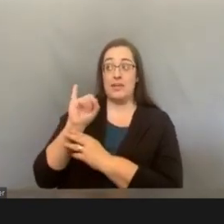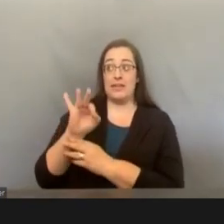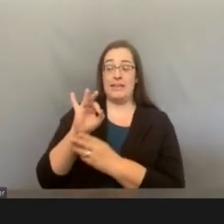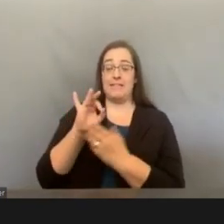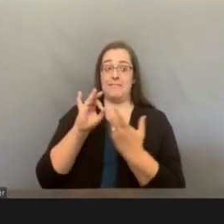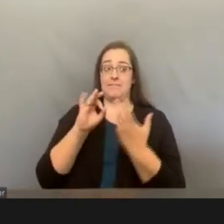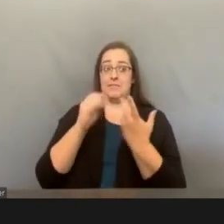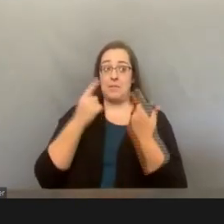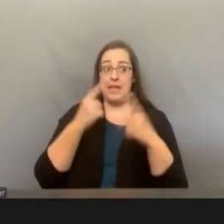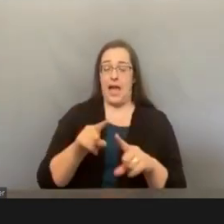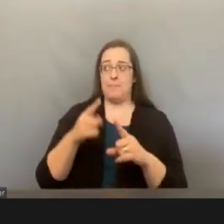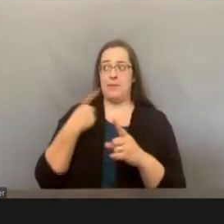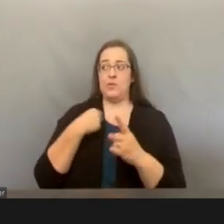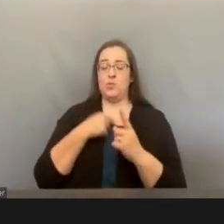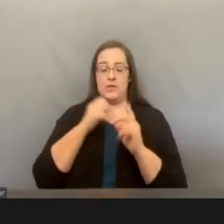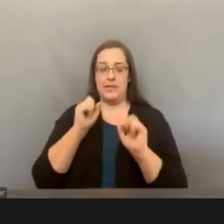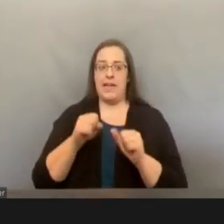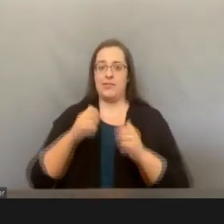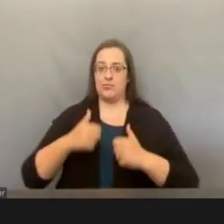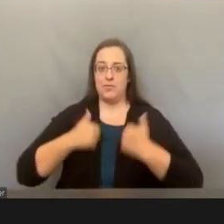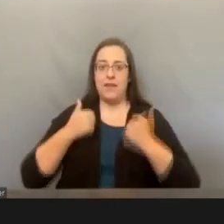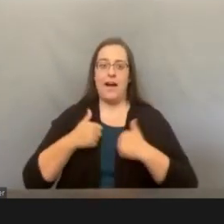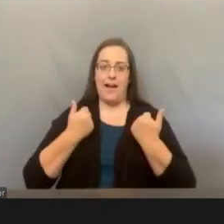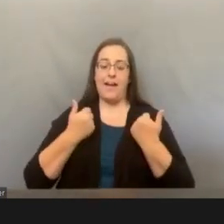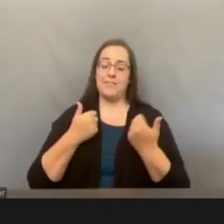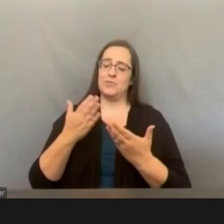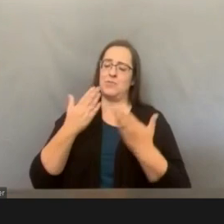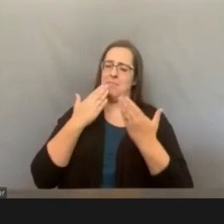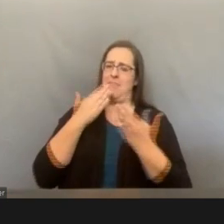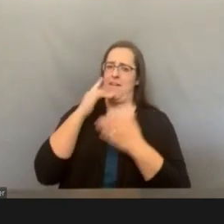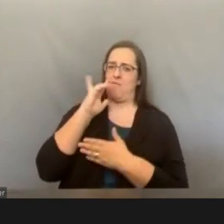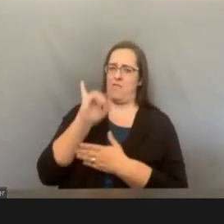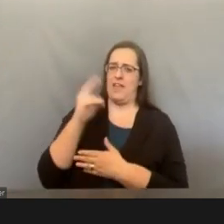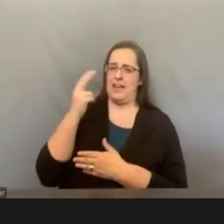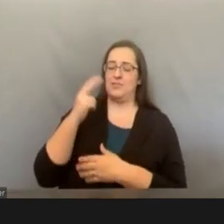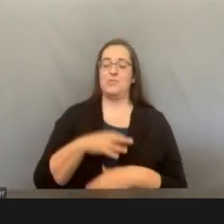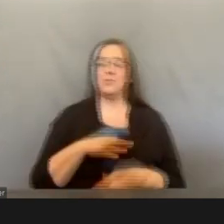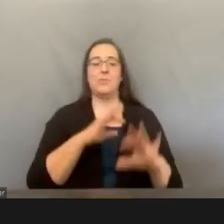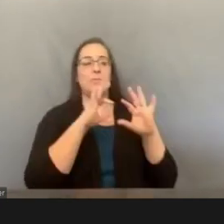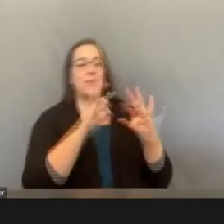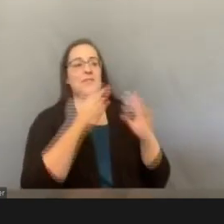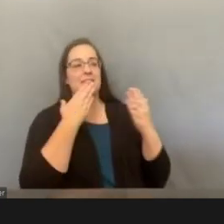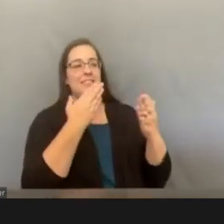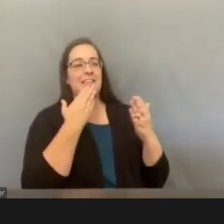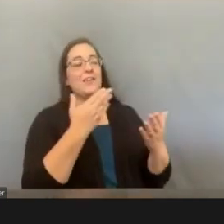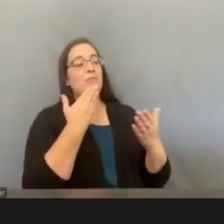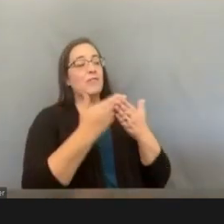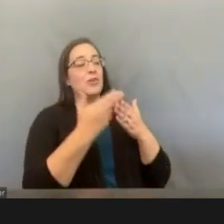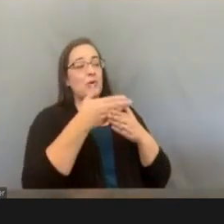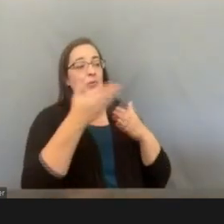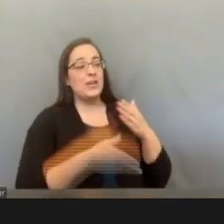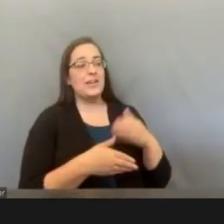LOW PROPERTY TAXES. AND MAINTAINING OUR CASH RESERVE SO WE CAN BE FISCALLY STRONG AND WEATHER A STORM LIKE THIS AND